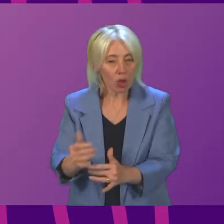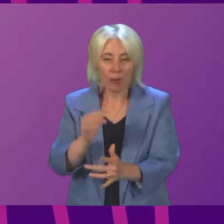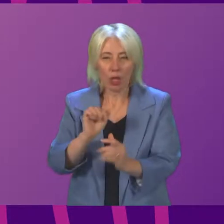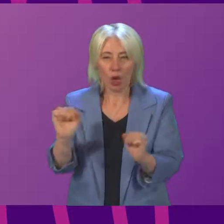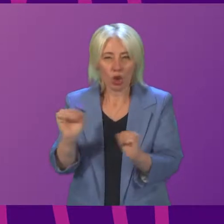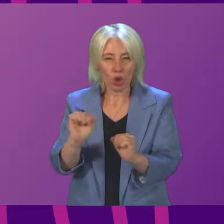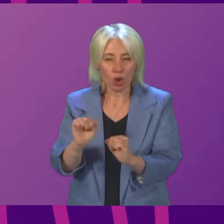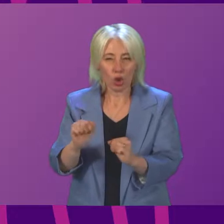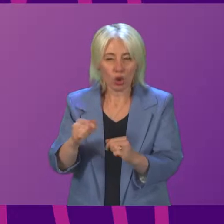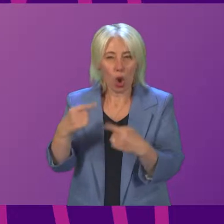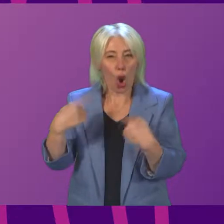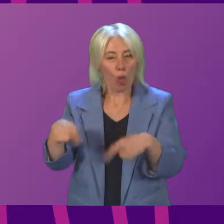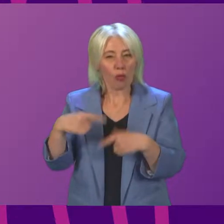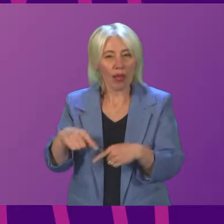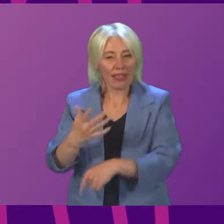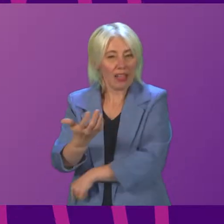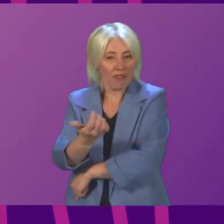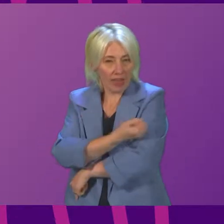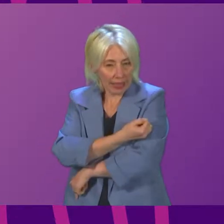non-authorised vaccines in terms of Medicines and Healthcare products Regulatory Agency approval—can